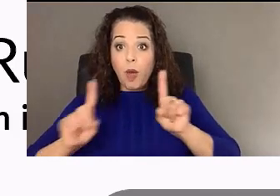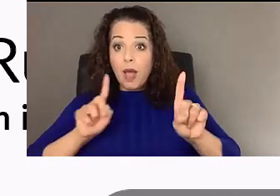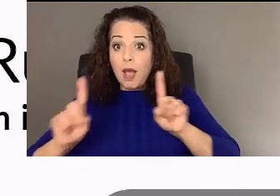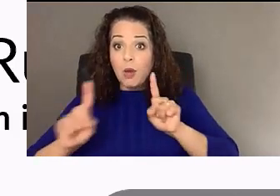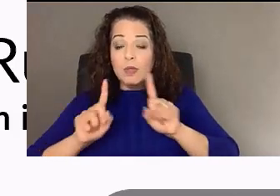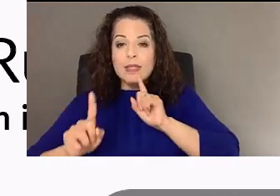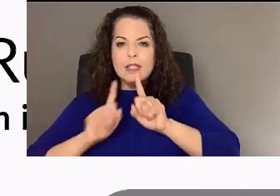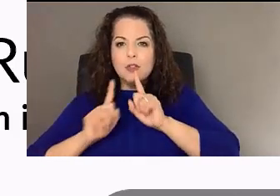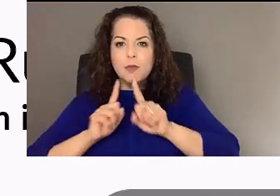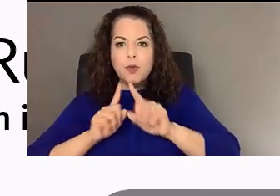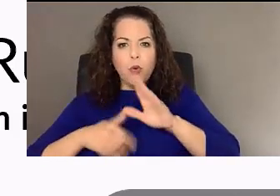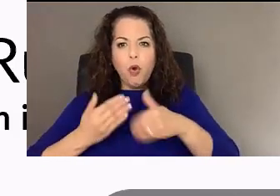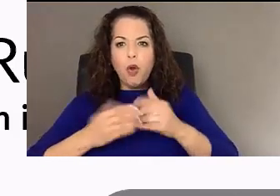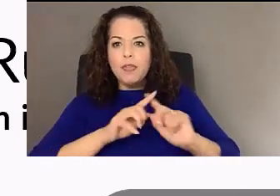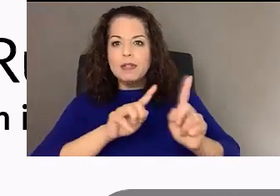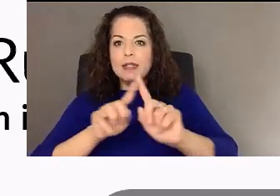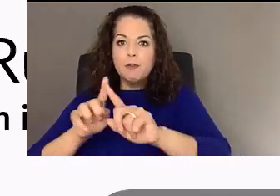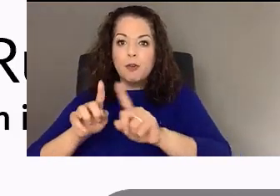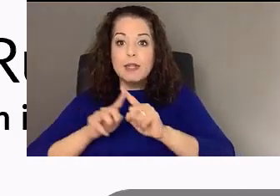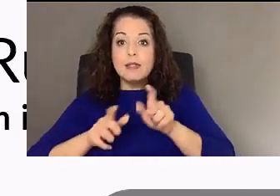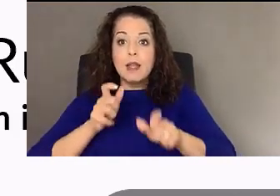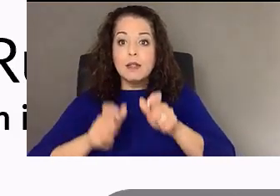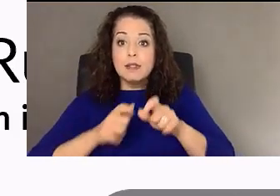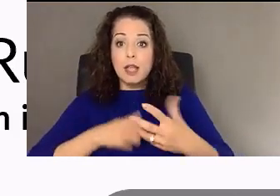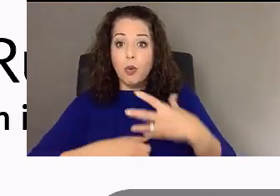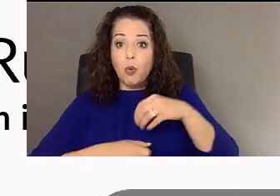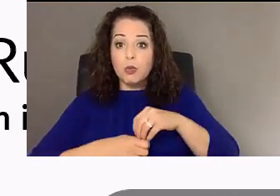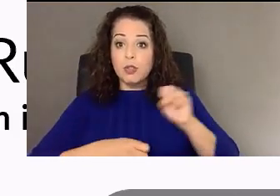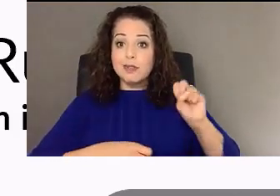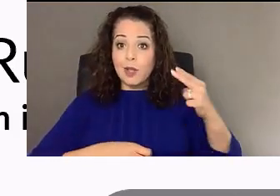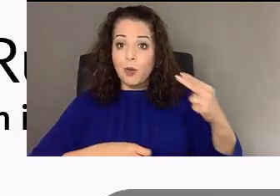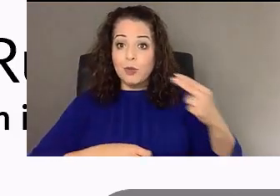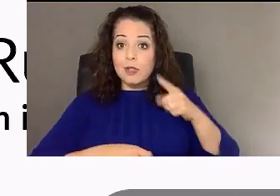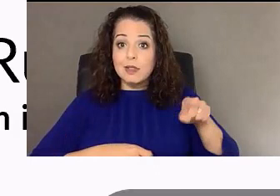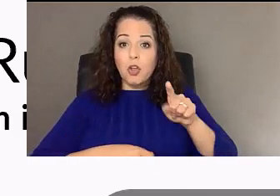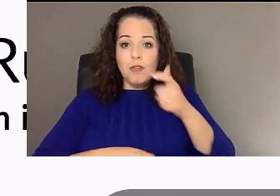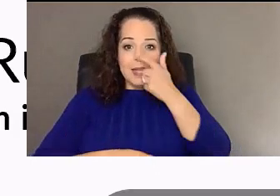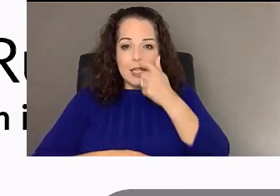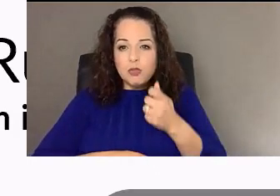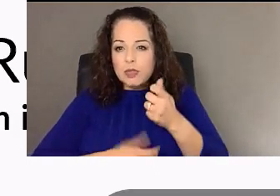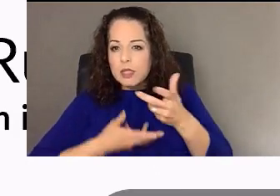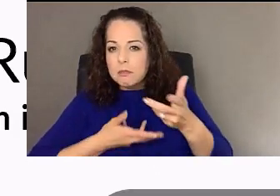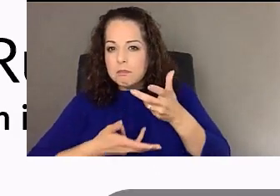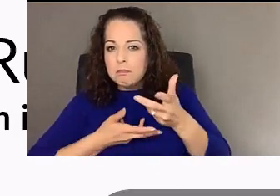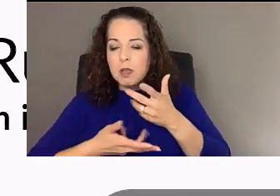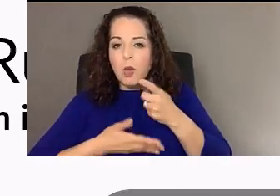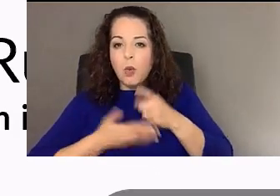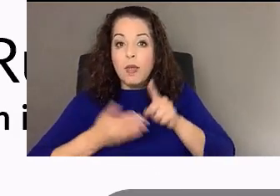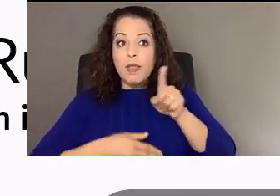that they have already determined might have a hand in what they are doing.